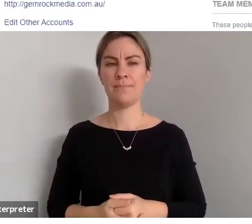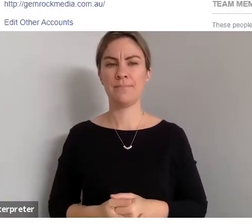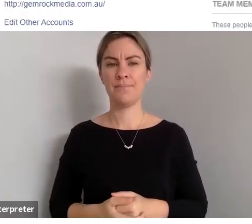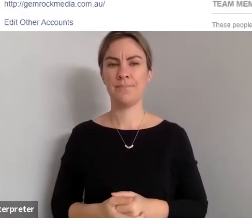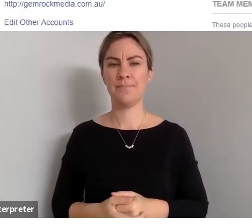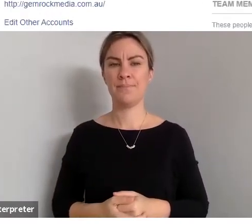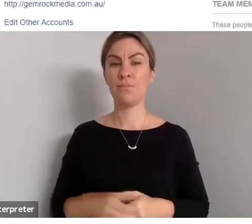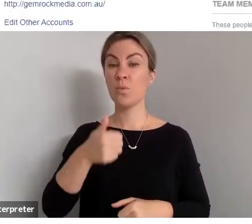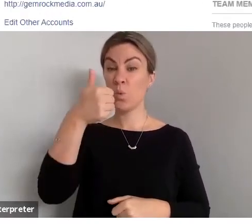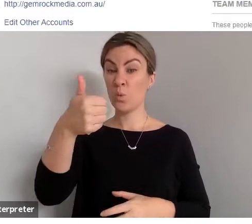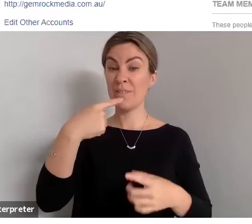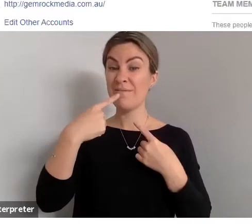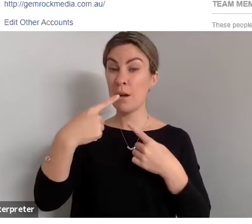Good accessible components.